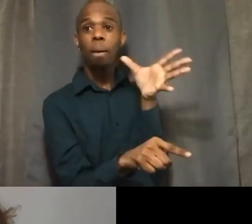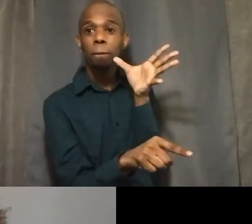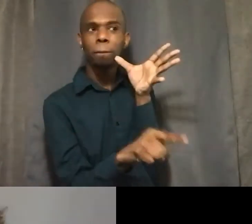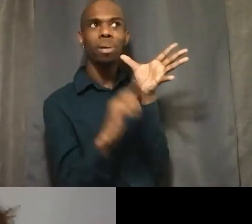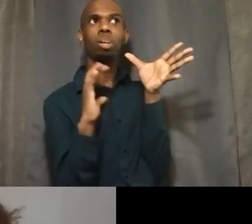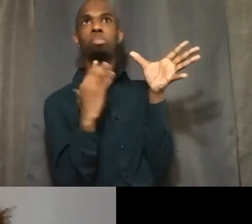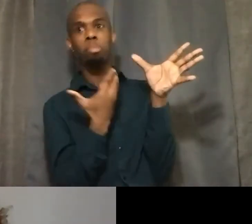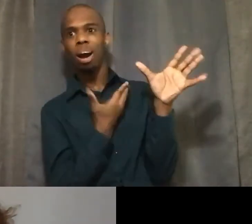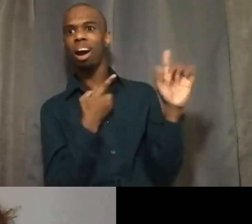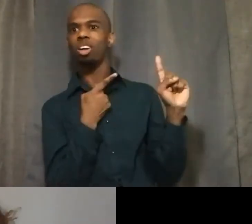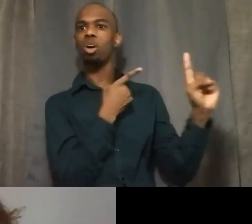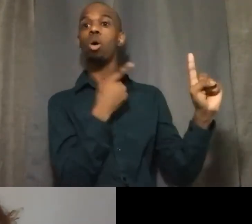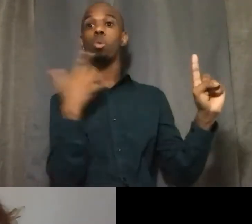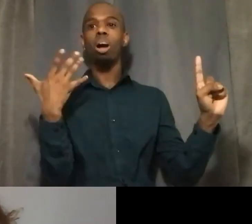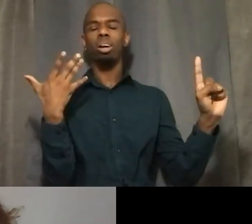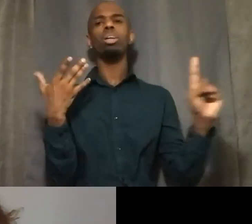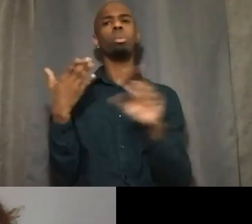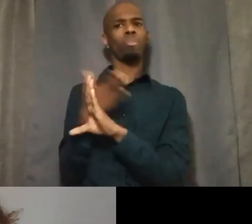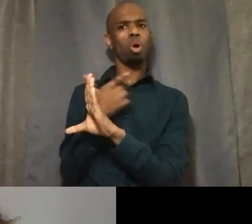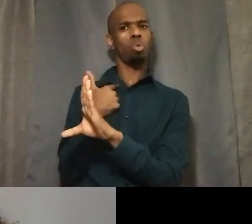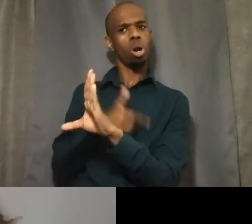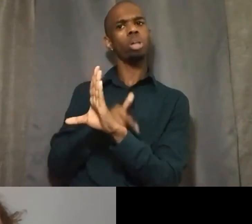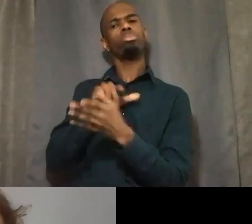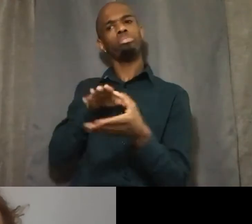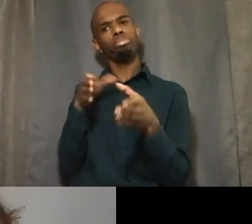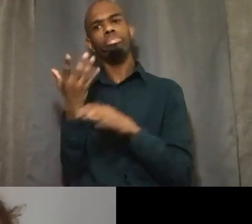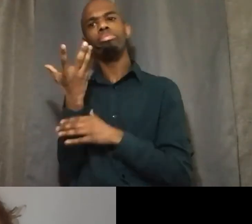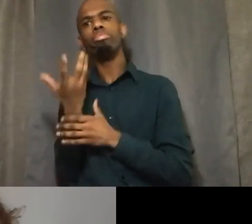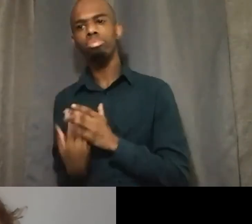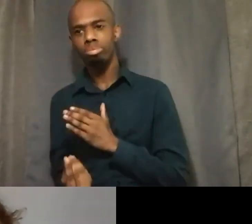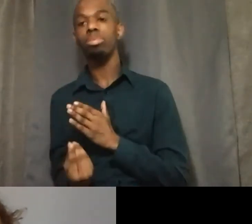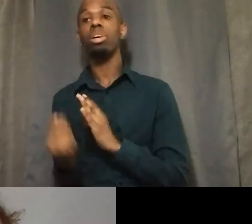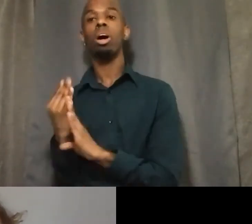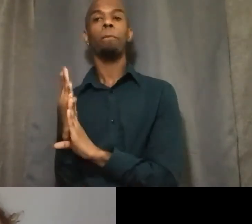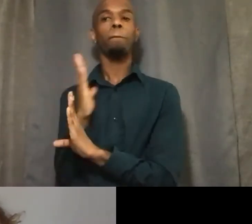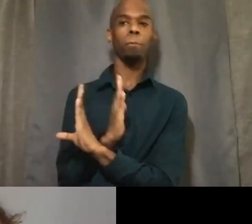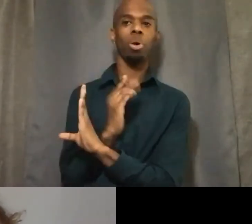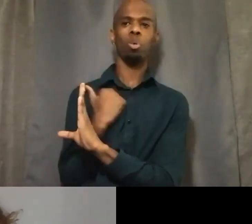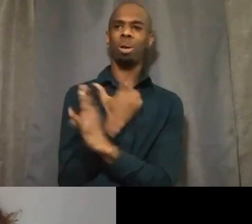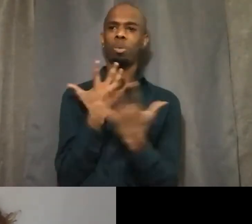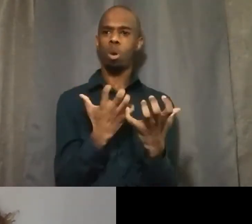you want your children with you. How beautiful that you were able to be that for her, be there for her.